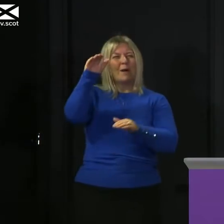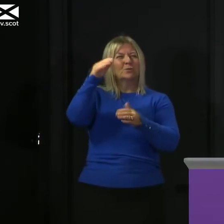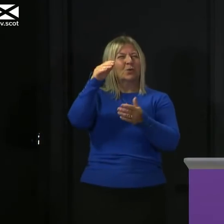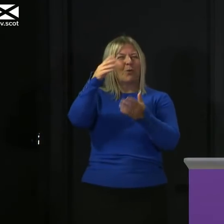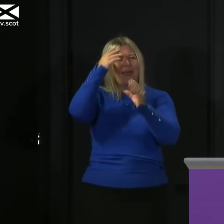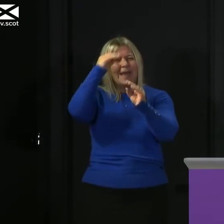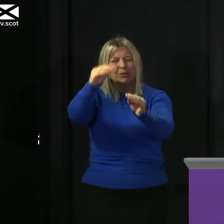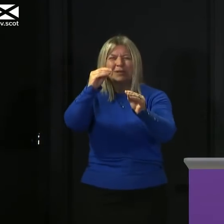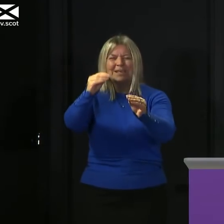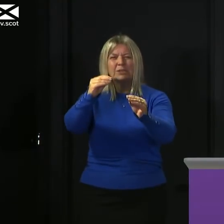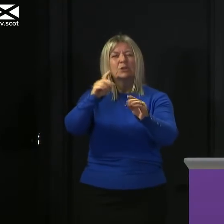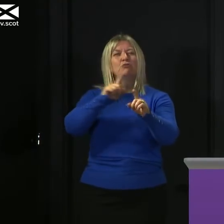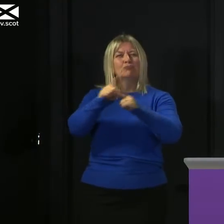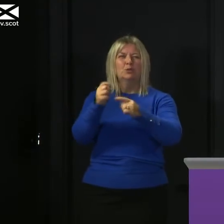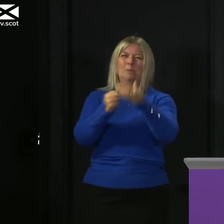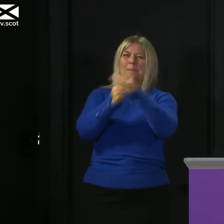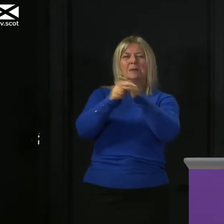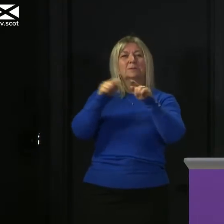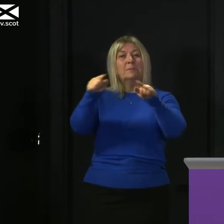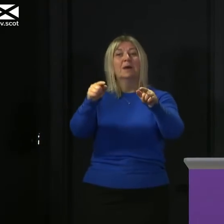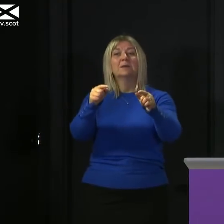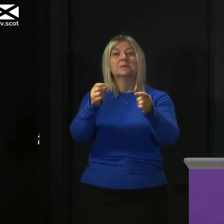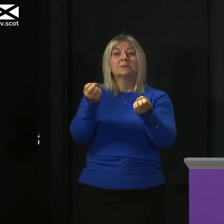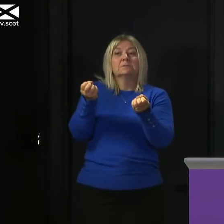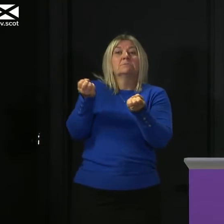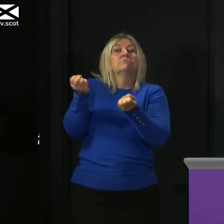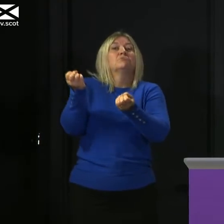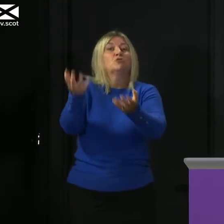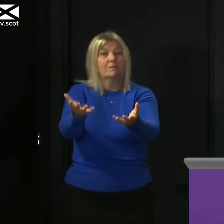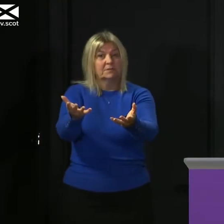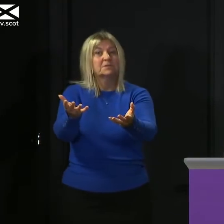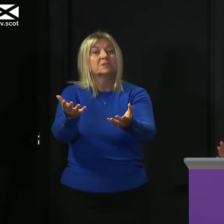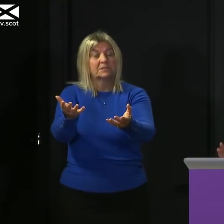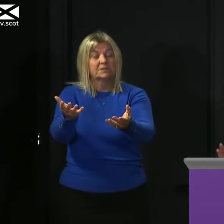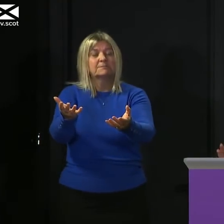what outdoor education providers are able to do, because obviously there are restrictions